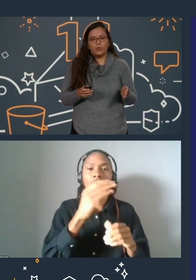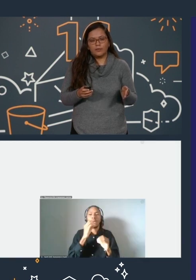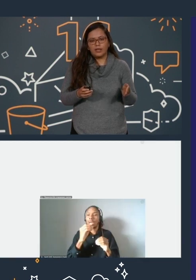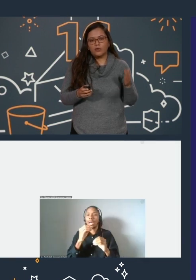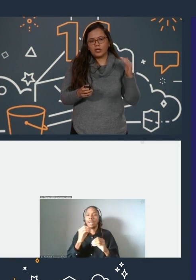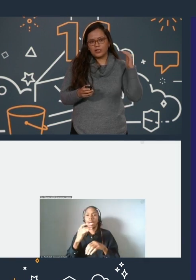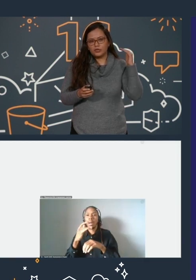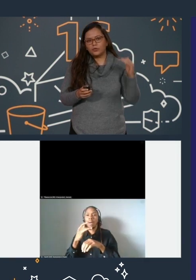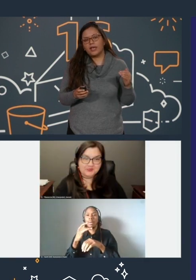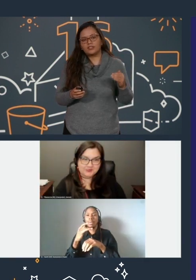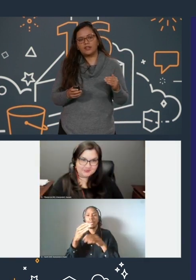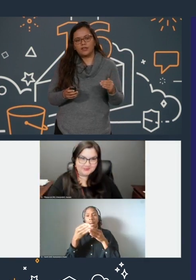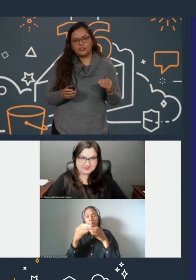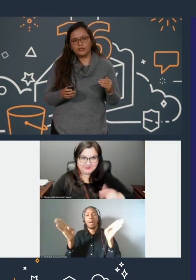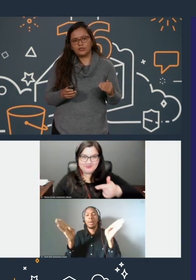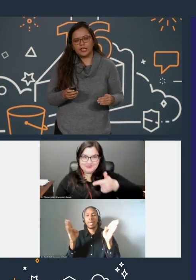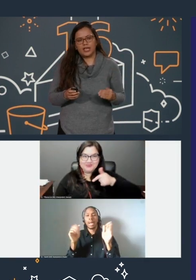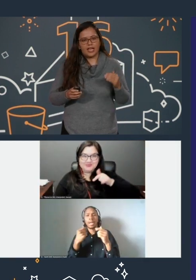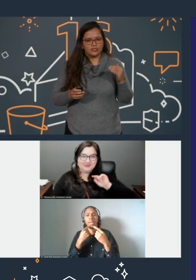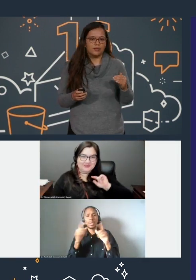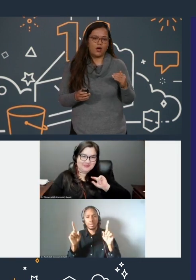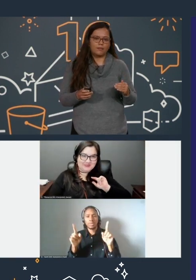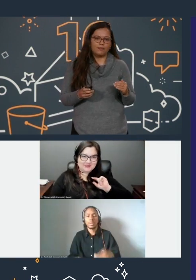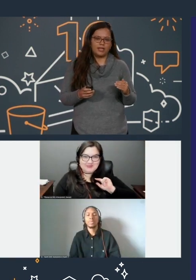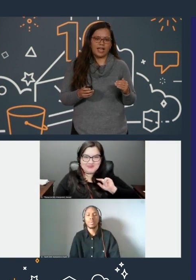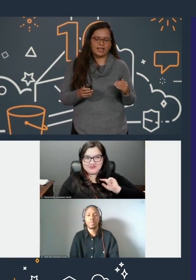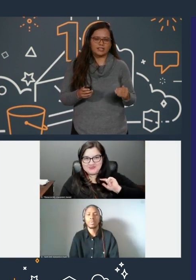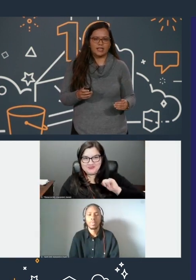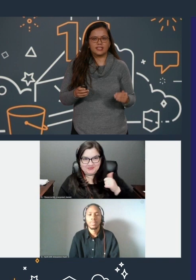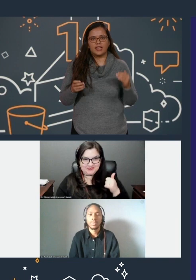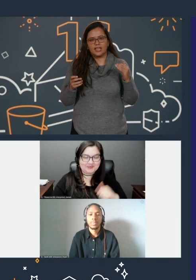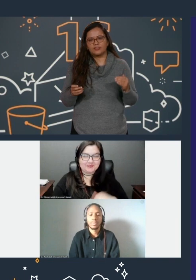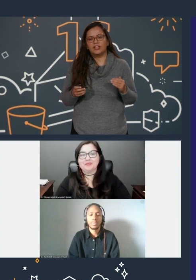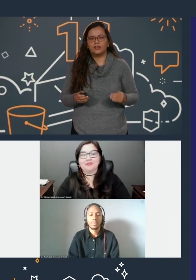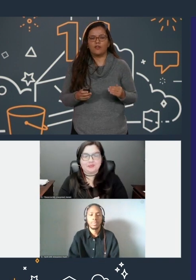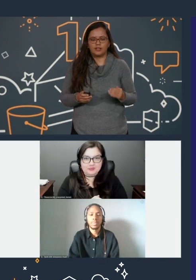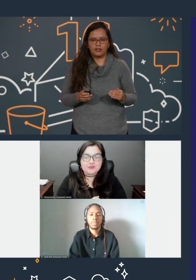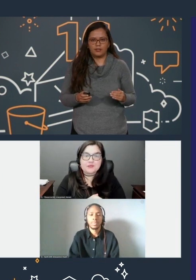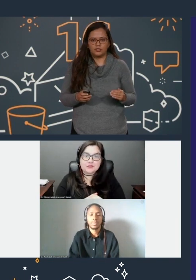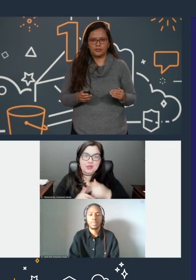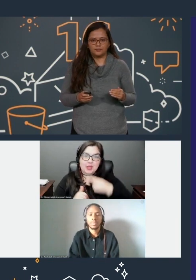We will look into two S3 features today: S3 Block Public Access and S3 Default Encryption.